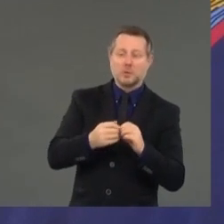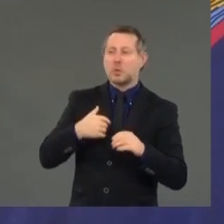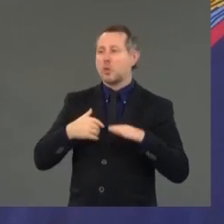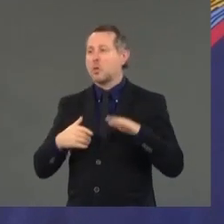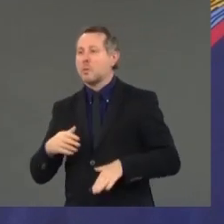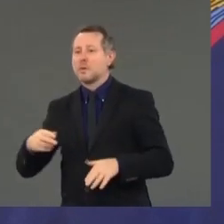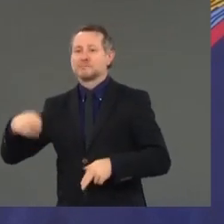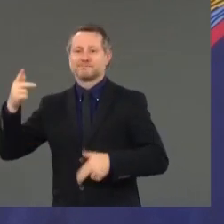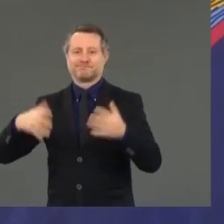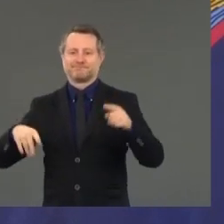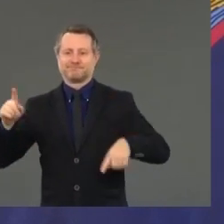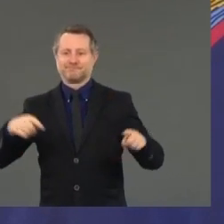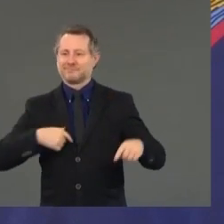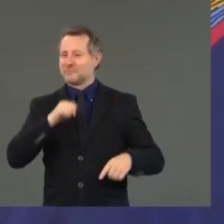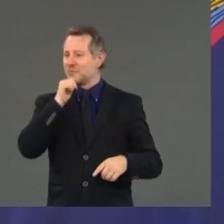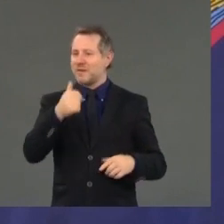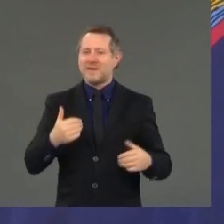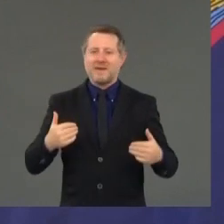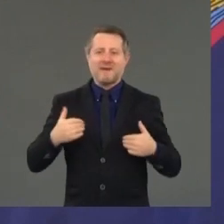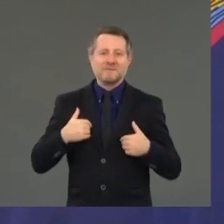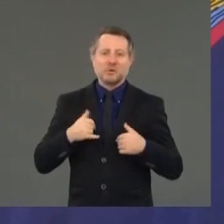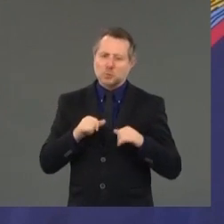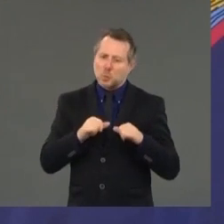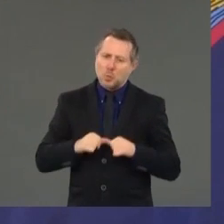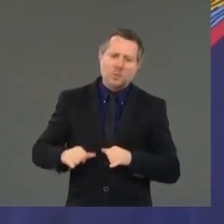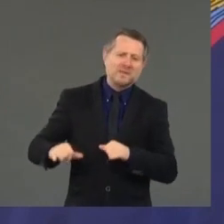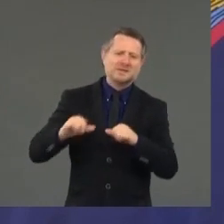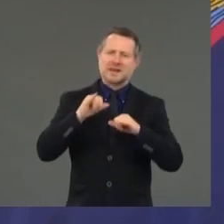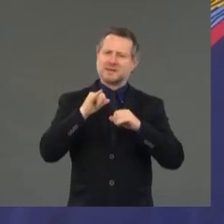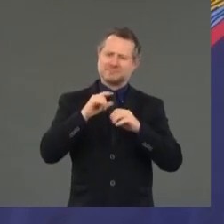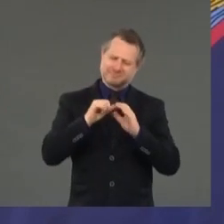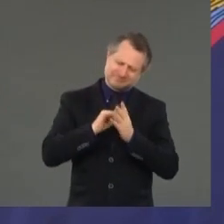INFECTION RATES.